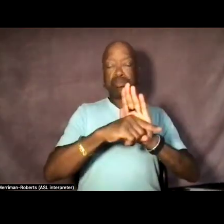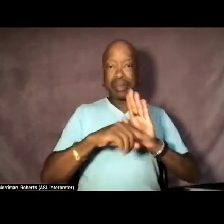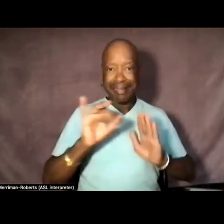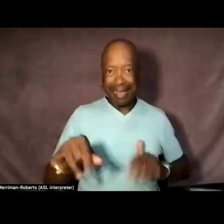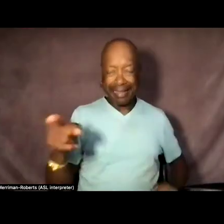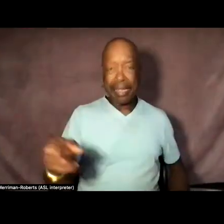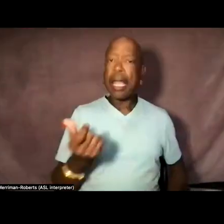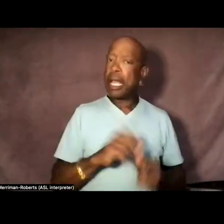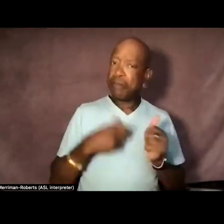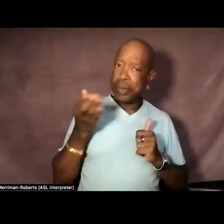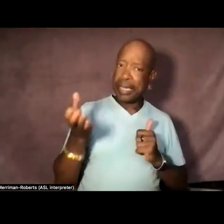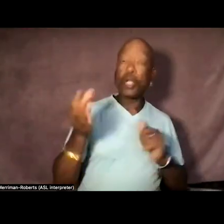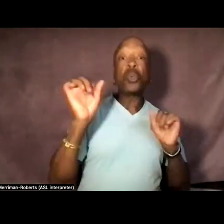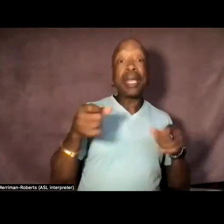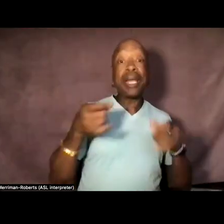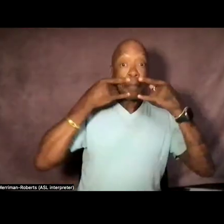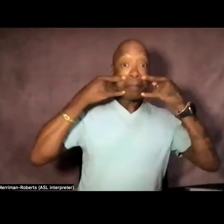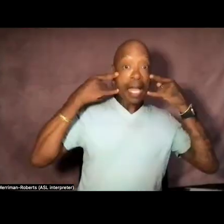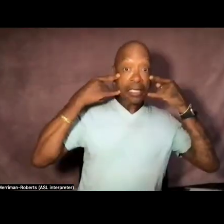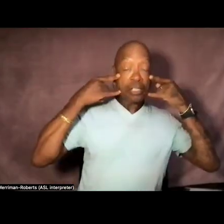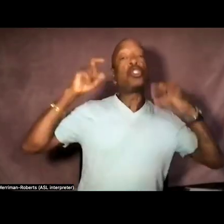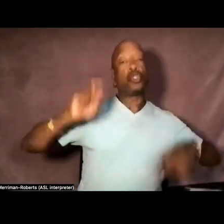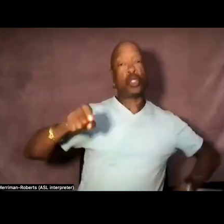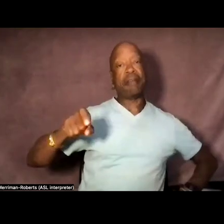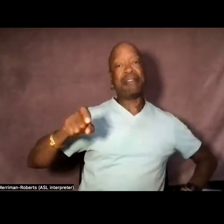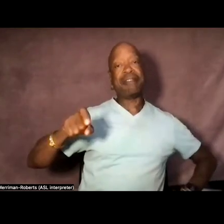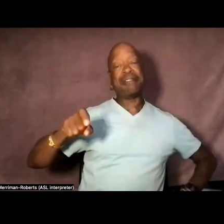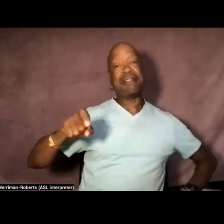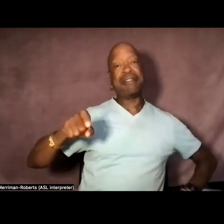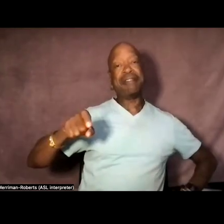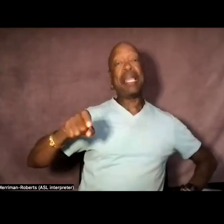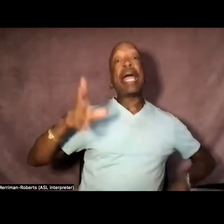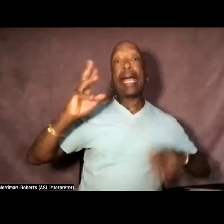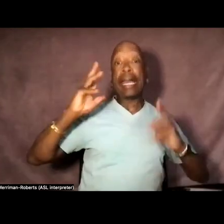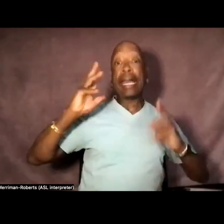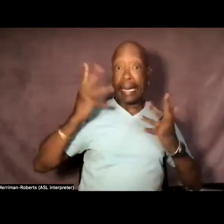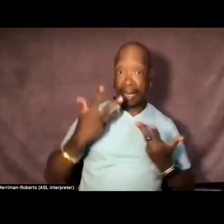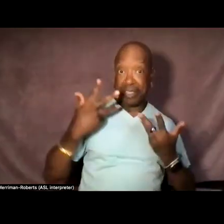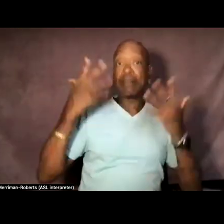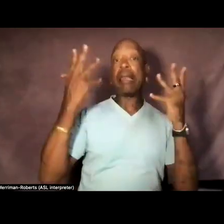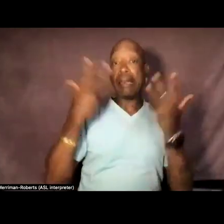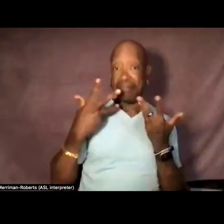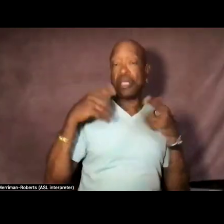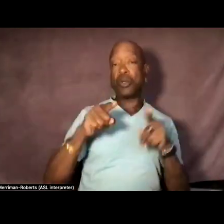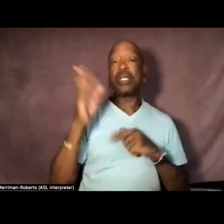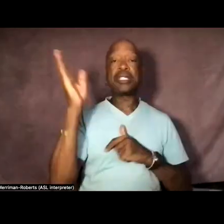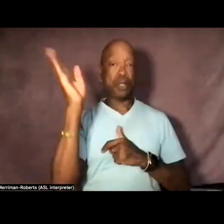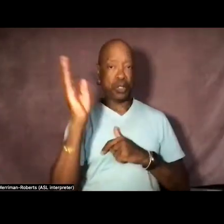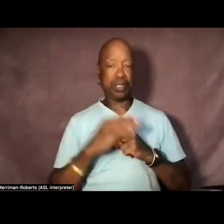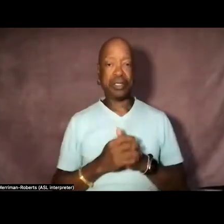there who can wear a mask should have and should have left it on during their speeches not masking